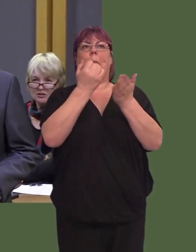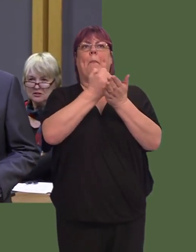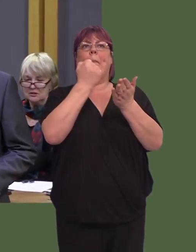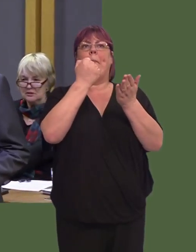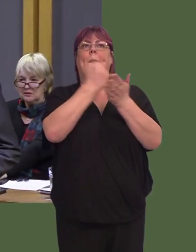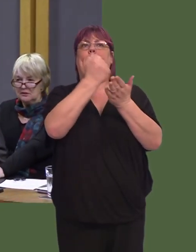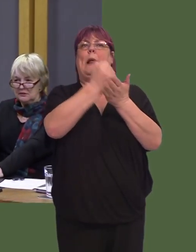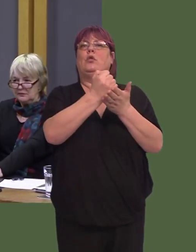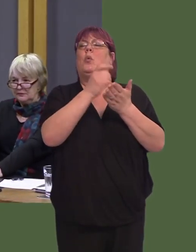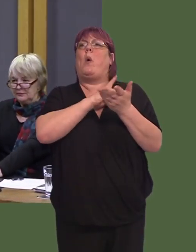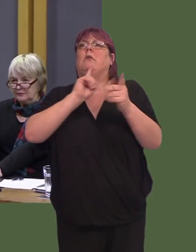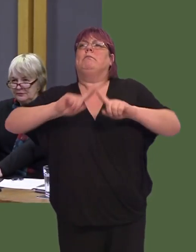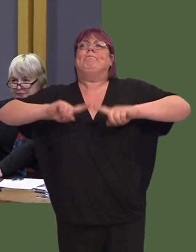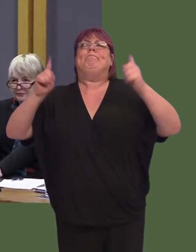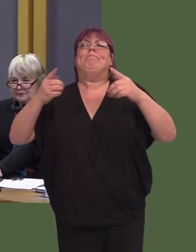I want to work together on this.